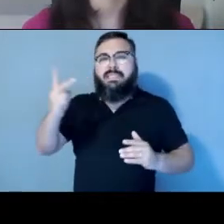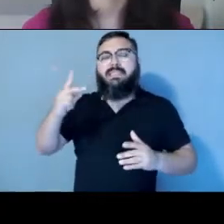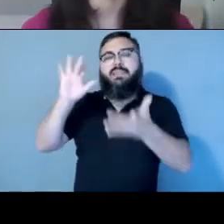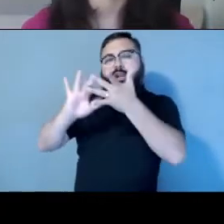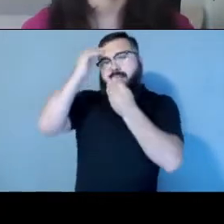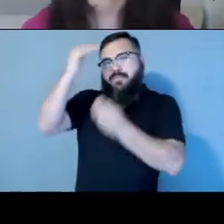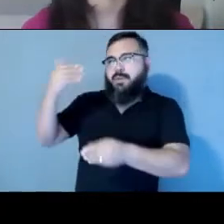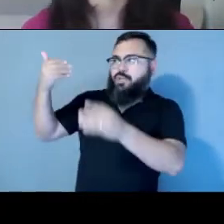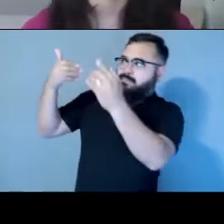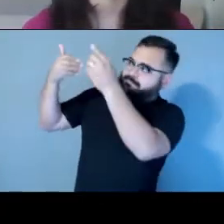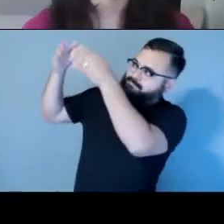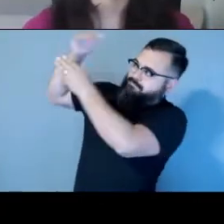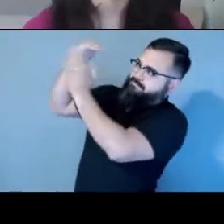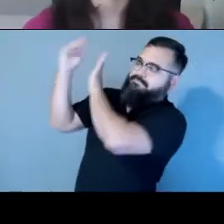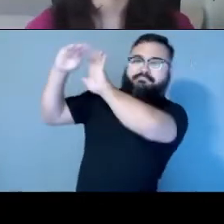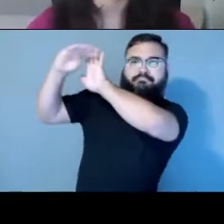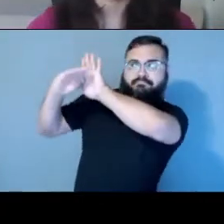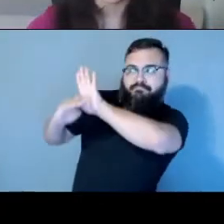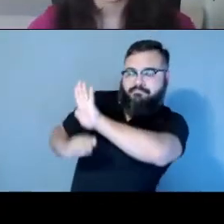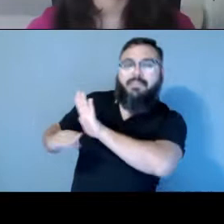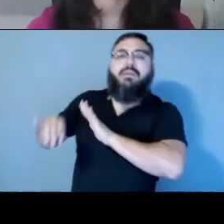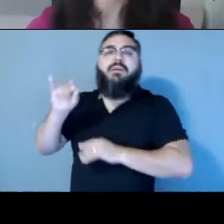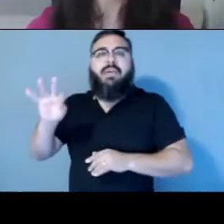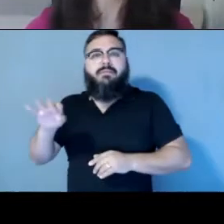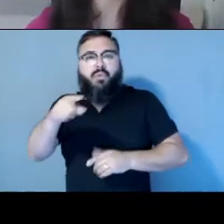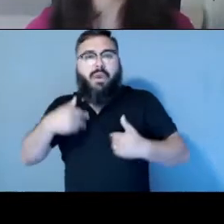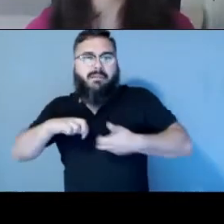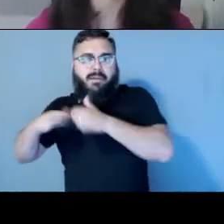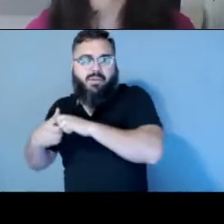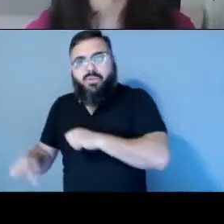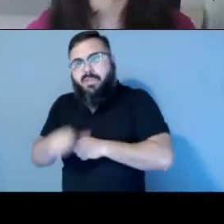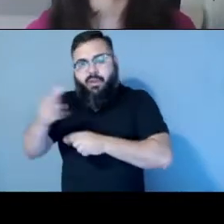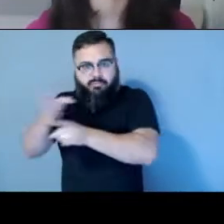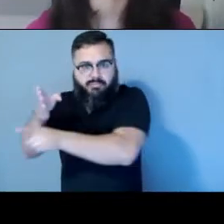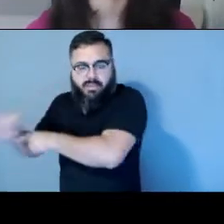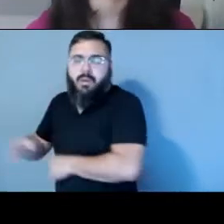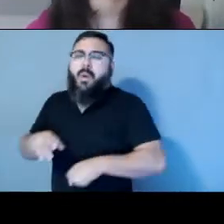if you have perhaps issues in any of these other areas. You can also of course, go to our website,